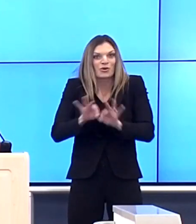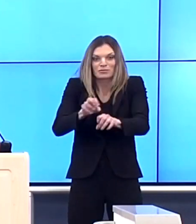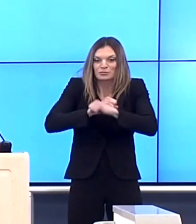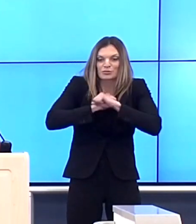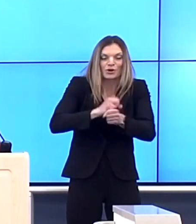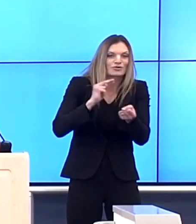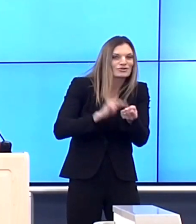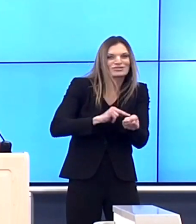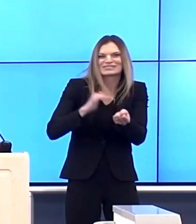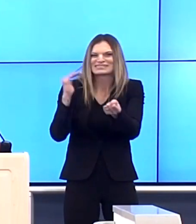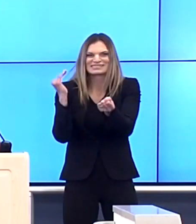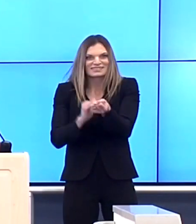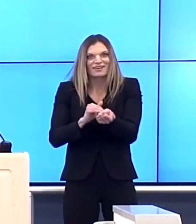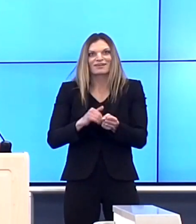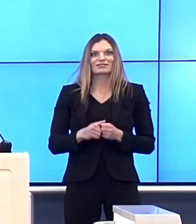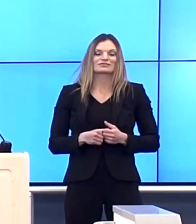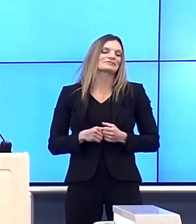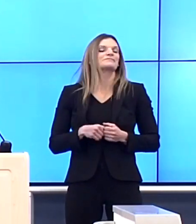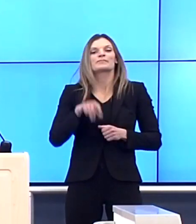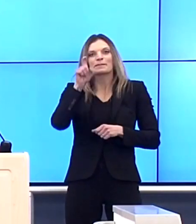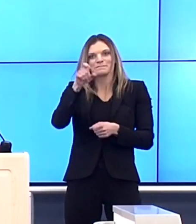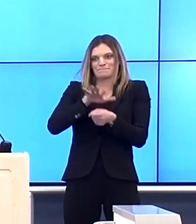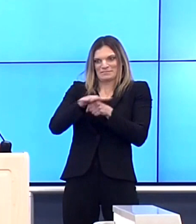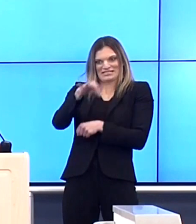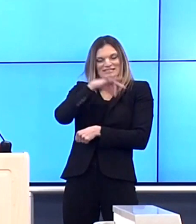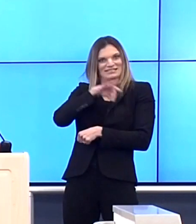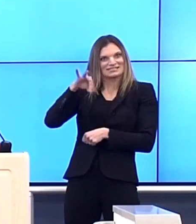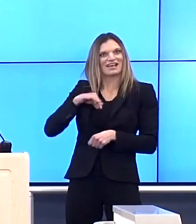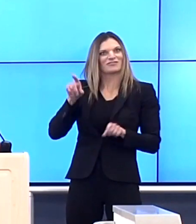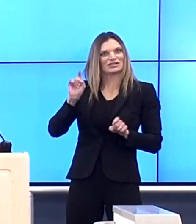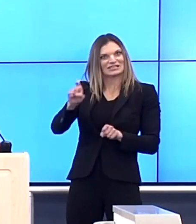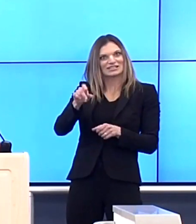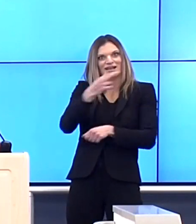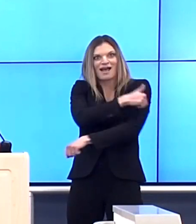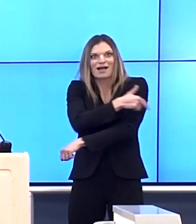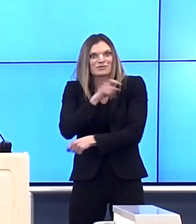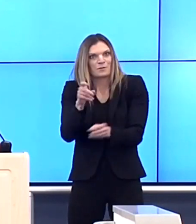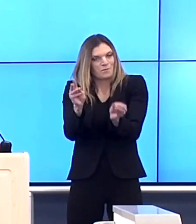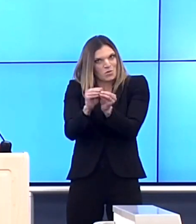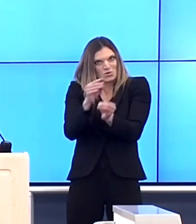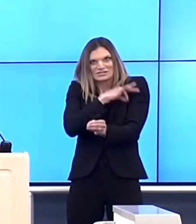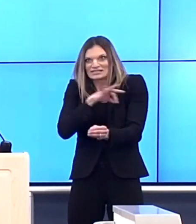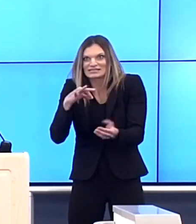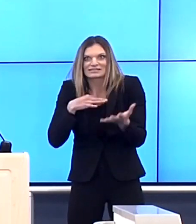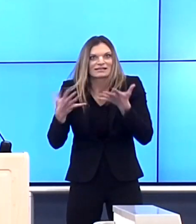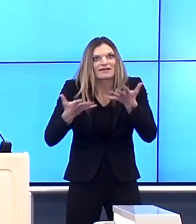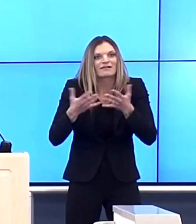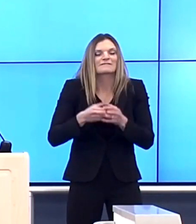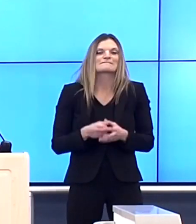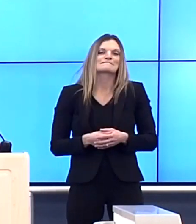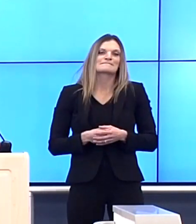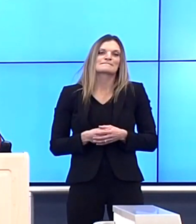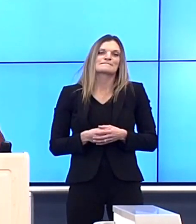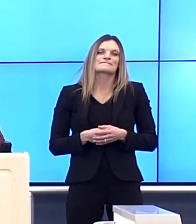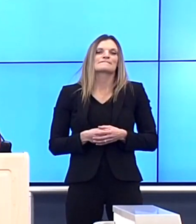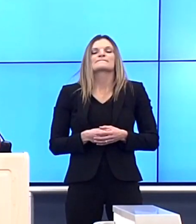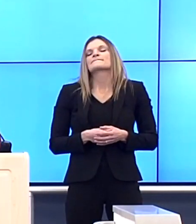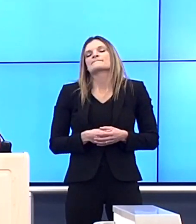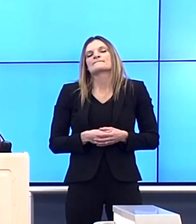IT’S ABOUT PROTECTING OUR FRONTLINE HEALTHCARE WORKERS. FRONTLINE HEALTHCARE WORKERS. MAKING SURE THERE ARE ENOUGH MAKING SURE THERE ARE ENOUGH HOSPITAL BEDS AND STAFF TO TAKE HOSPITAL BEDS AND STAFF TO TAKE CARE OF COVID AND NON-COVID